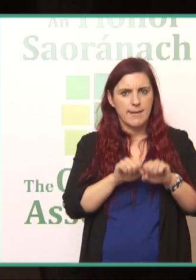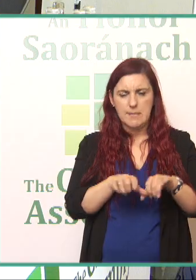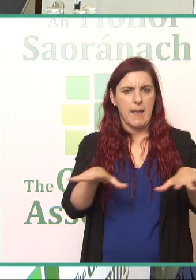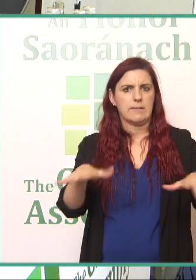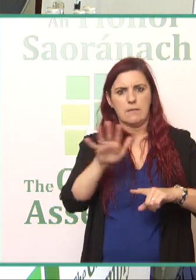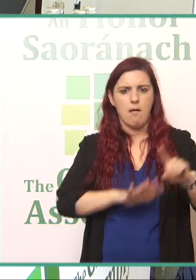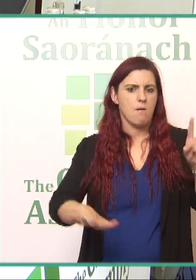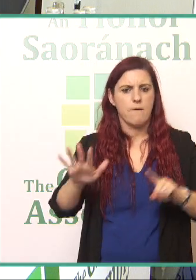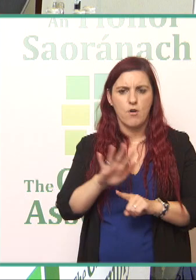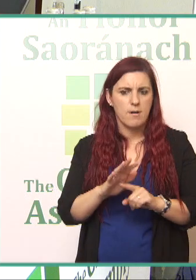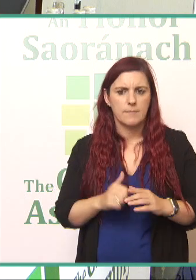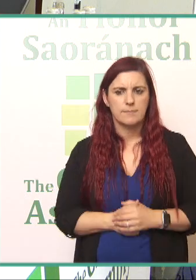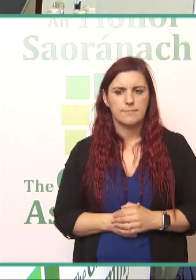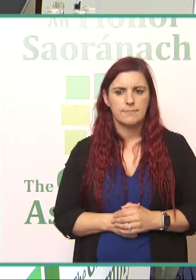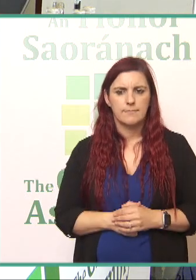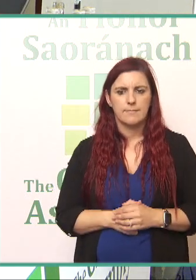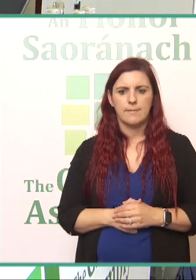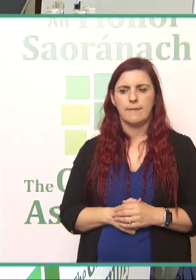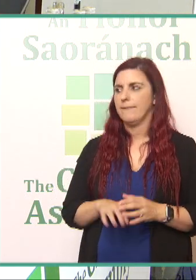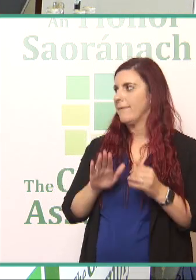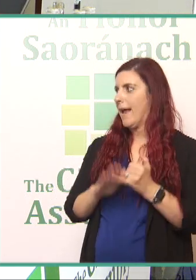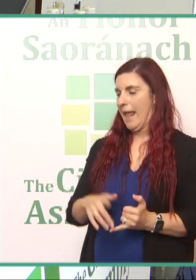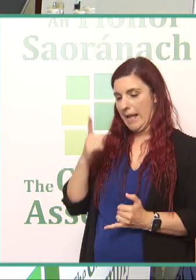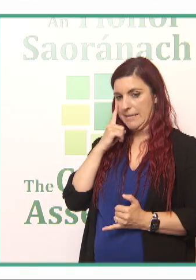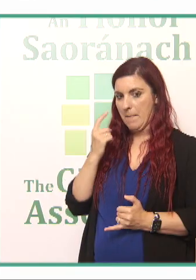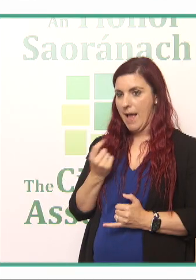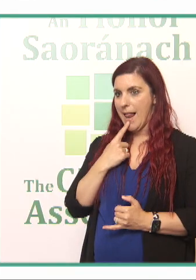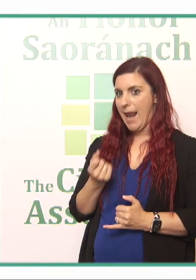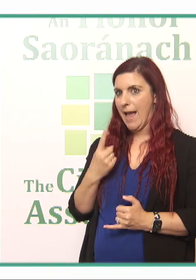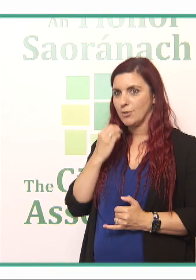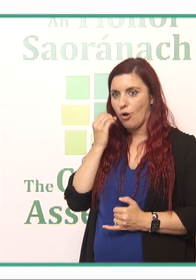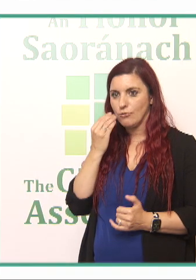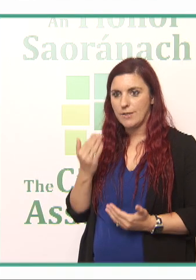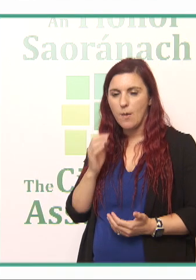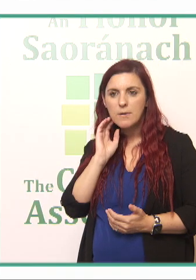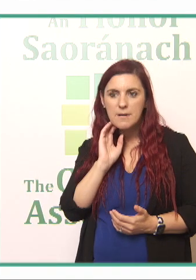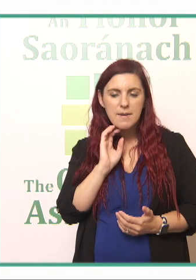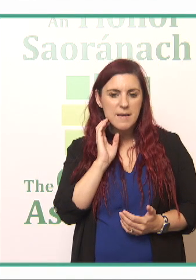so finally and let's see my license gone Amber this is Philomena Hines another great biodiversity